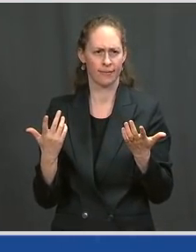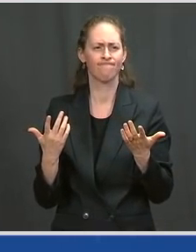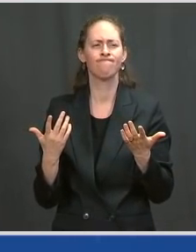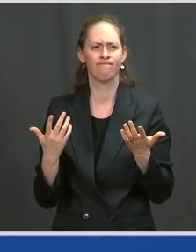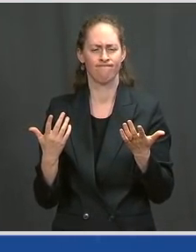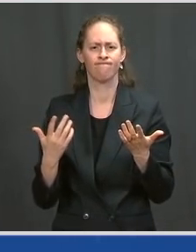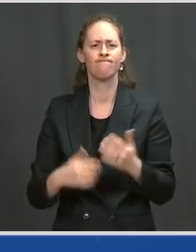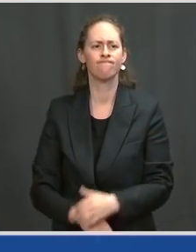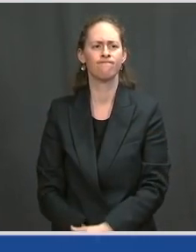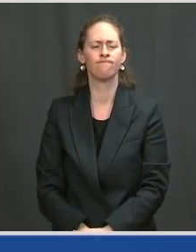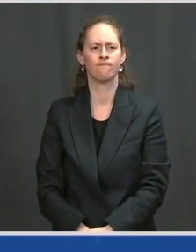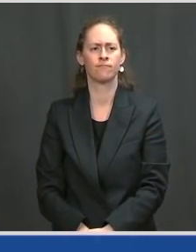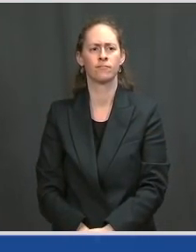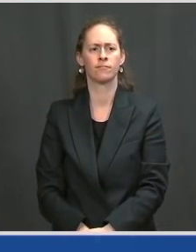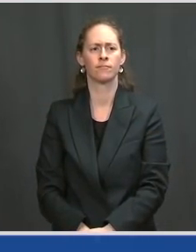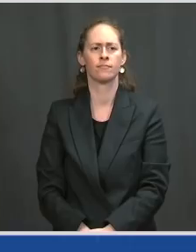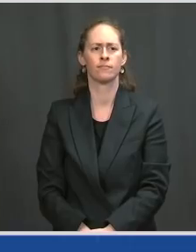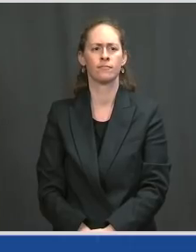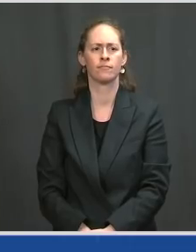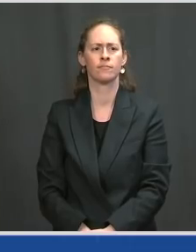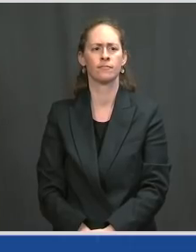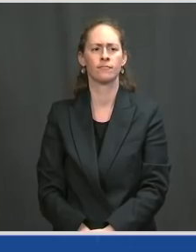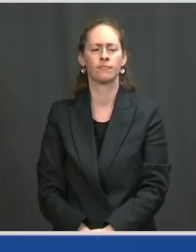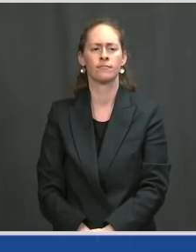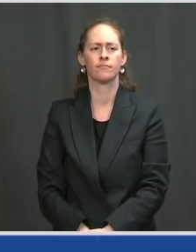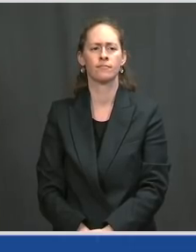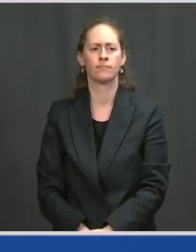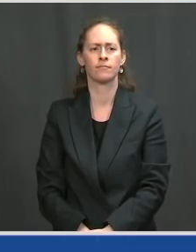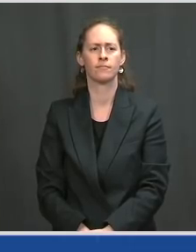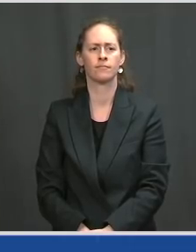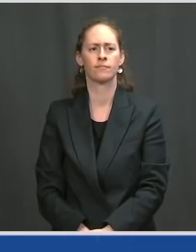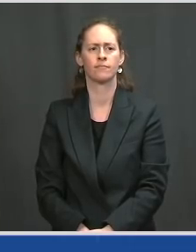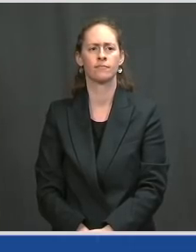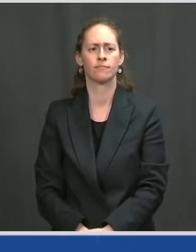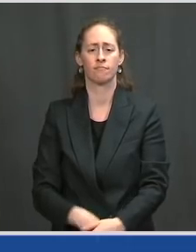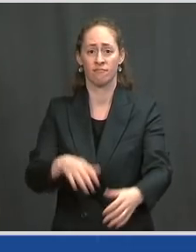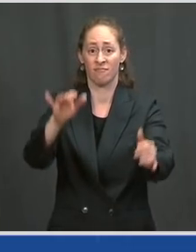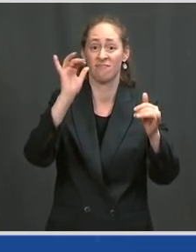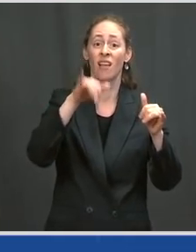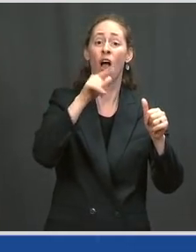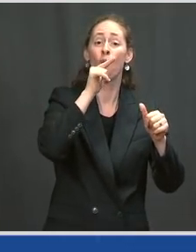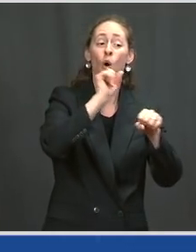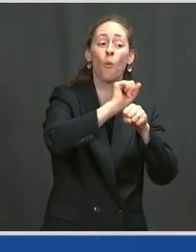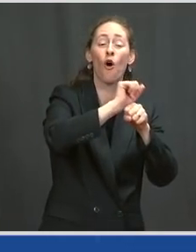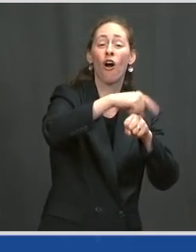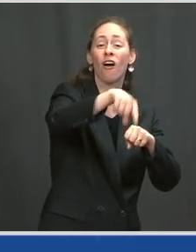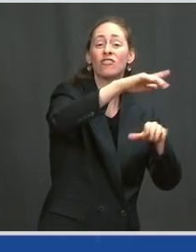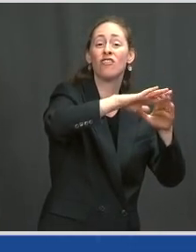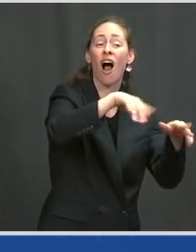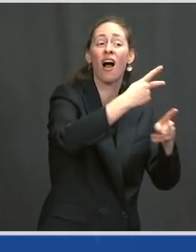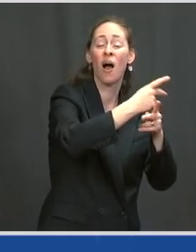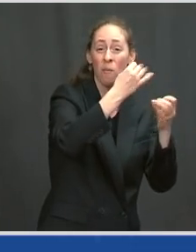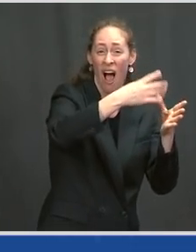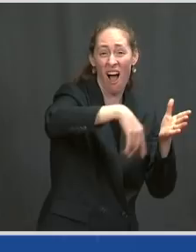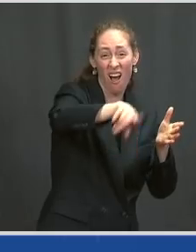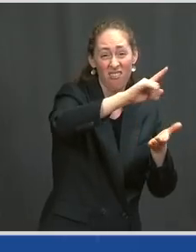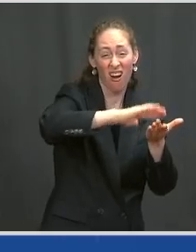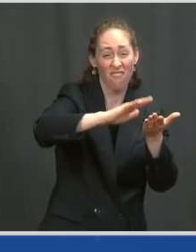In fact, there are 150,000 fewer childcare jobs now than there were pre-pandemic.